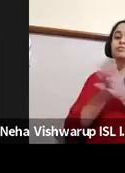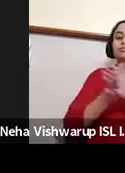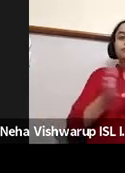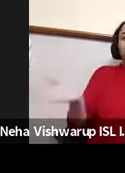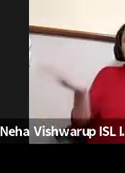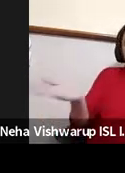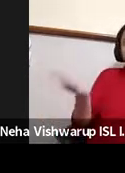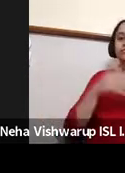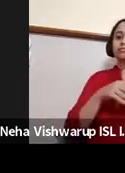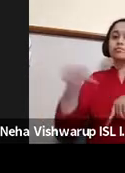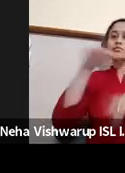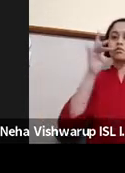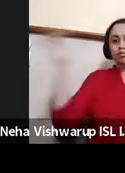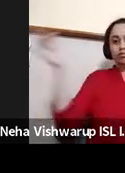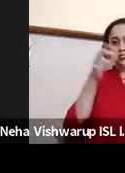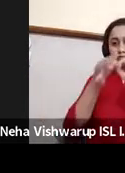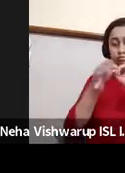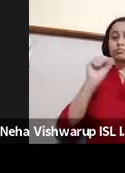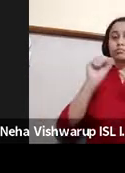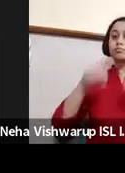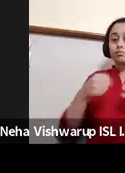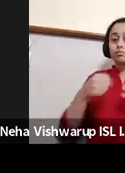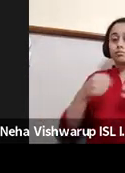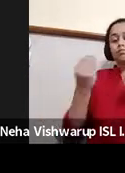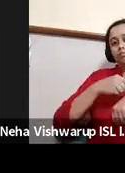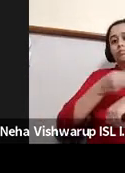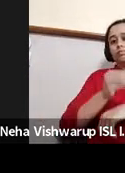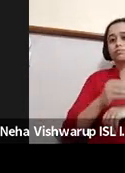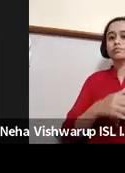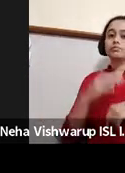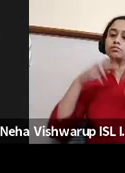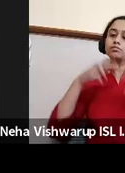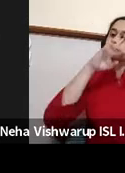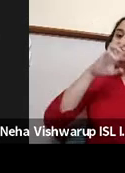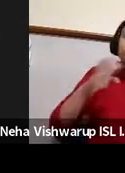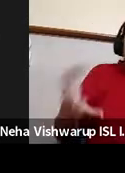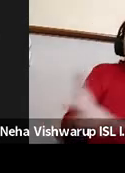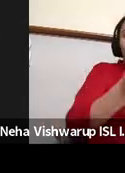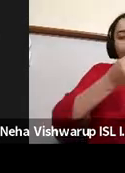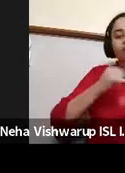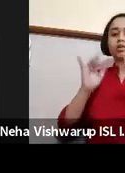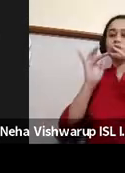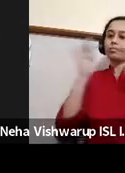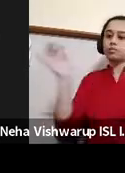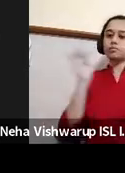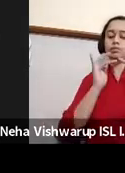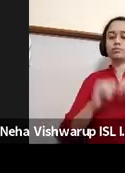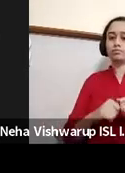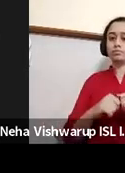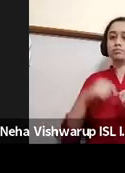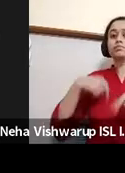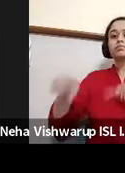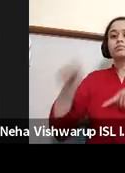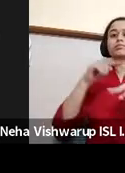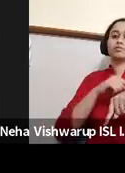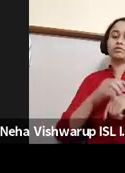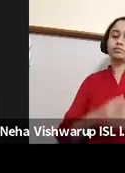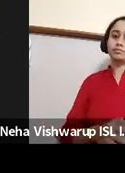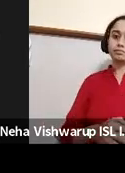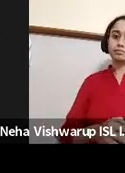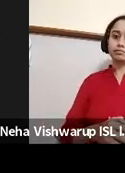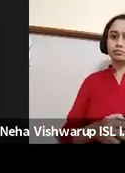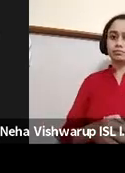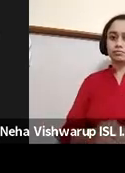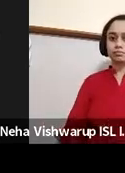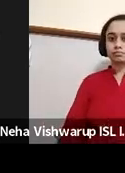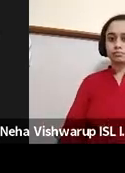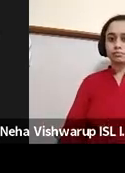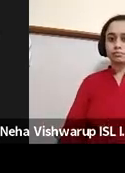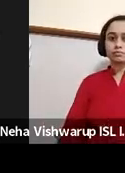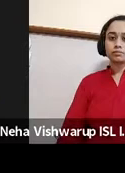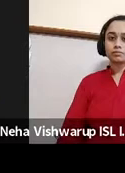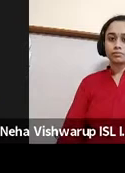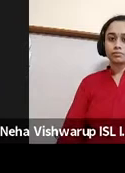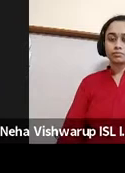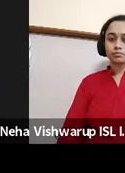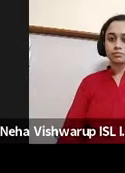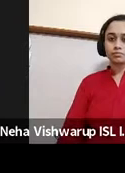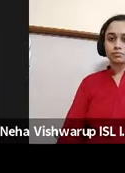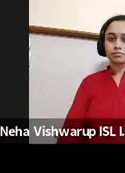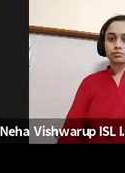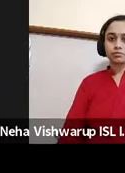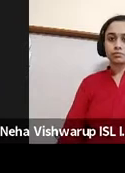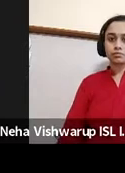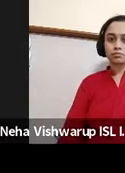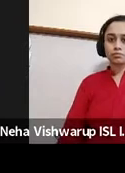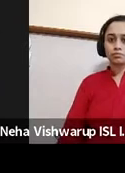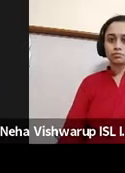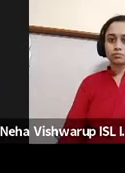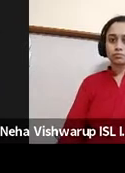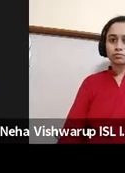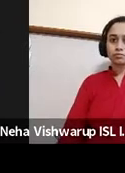website and we do hope you'll spend some time after exploring the website in your own time